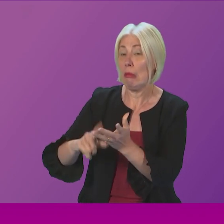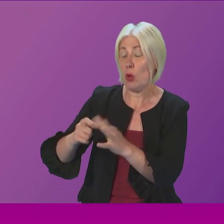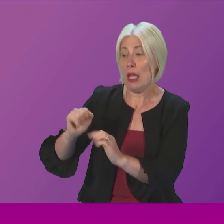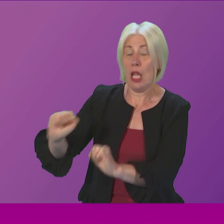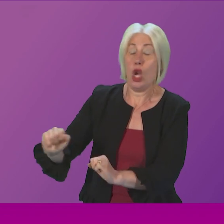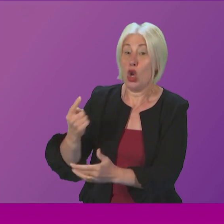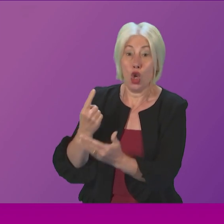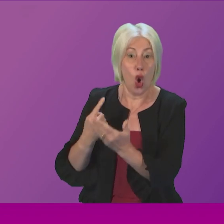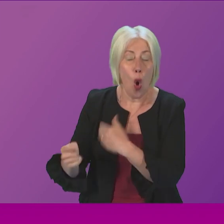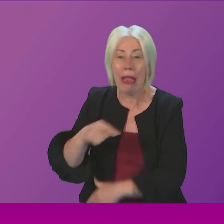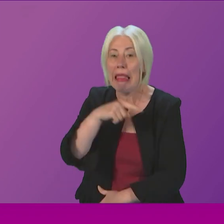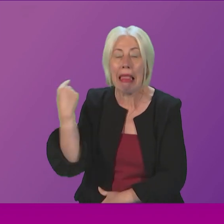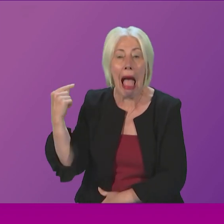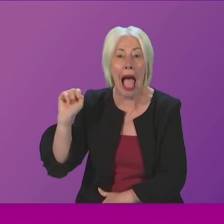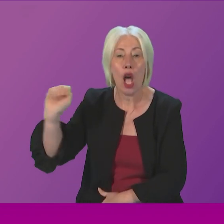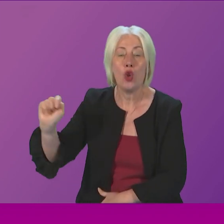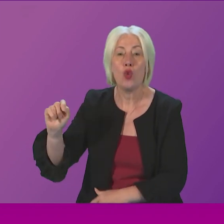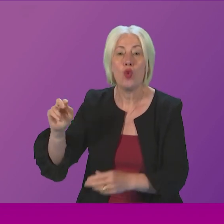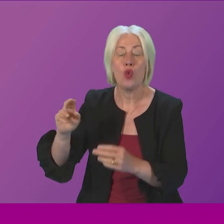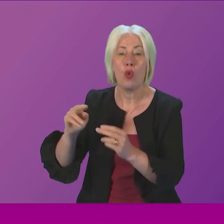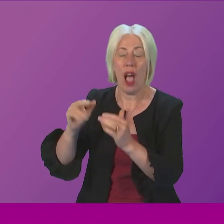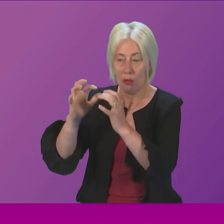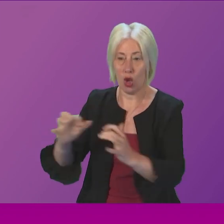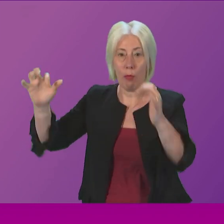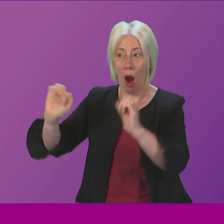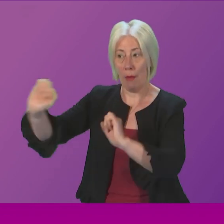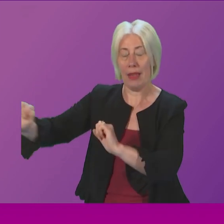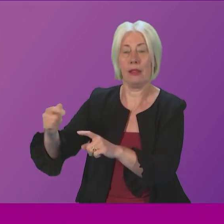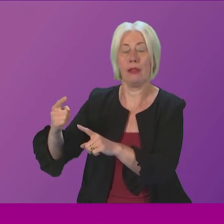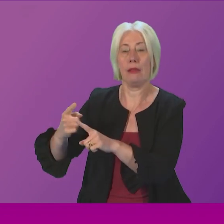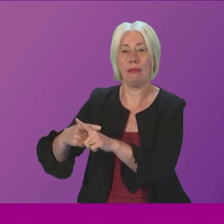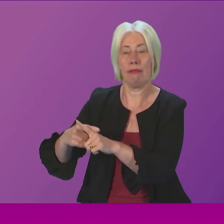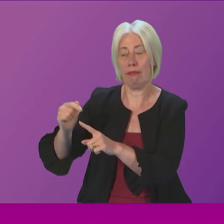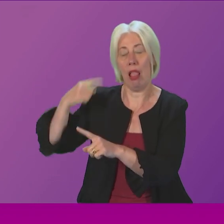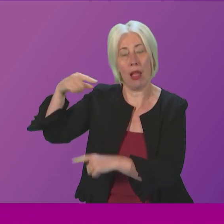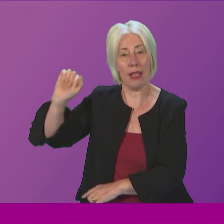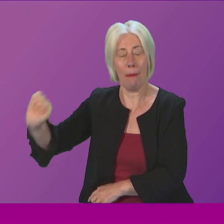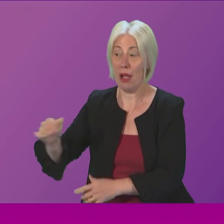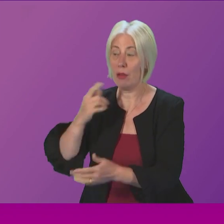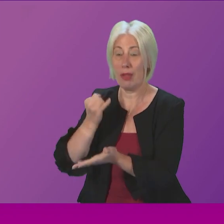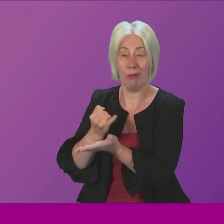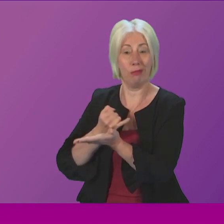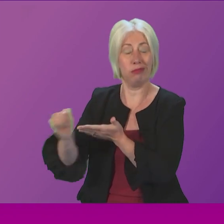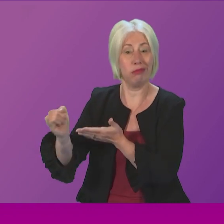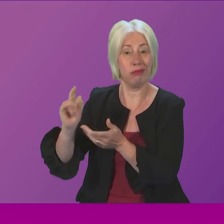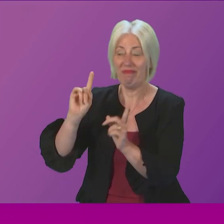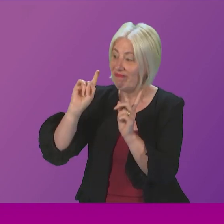just lied to the House of Commons but having betrayed the people of this country and the